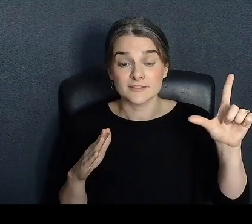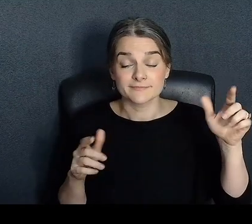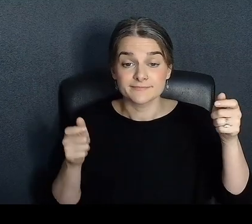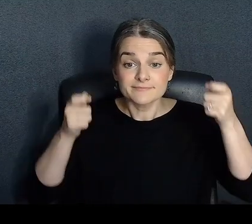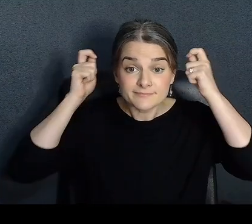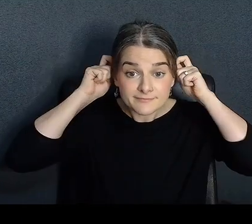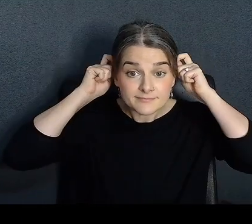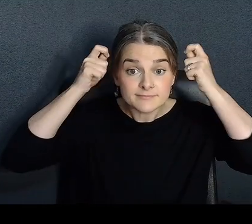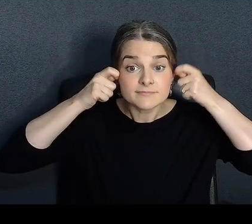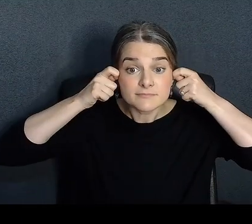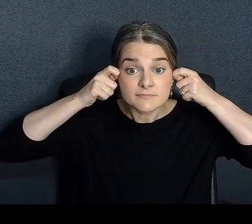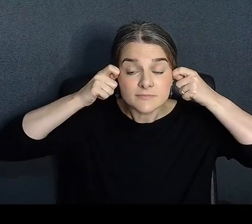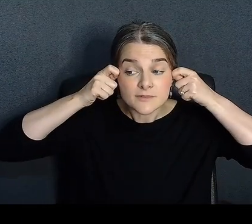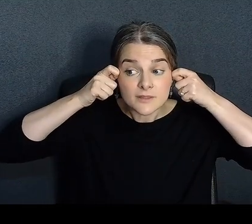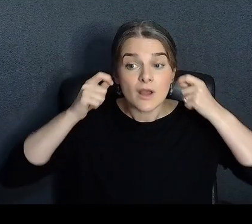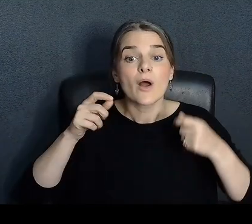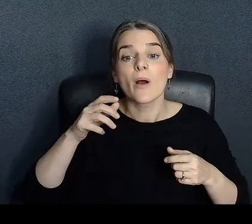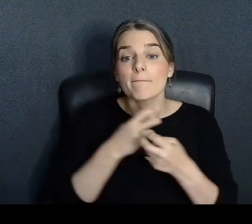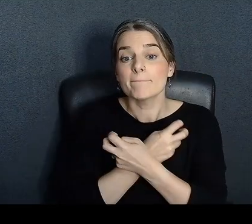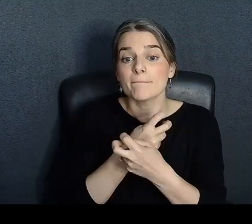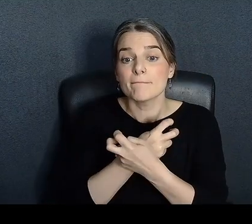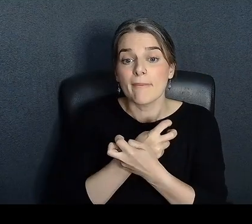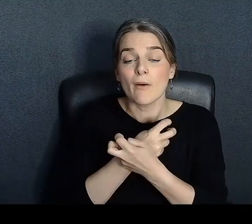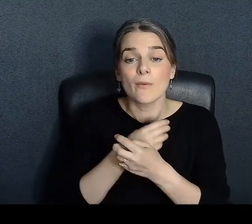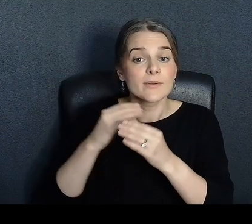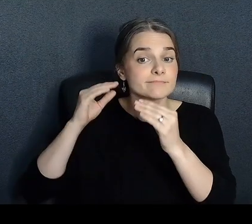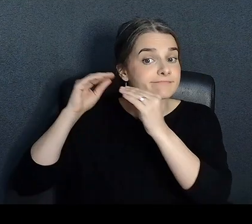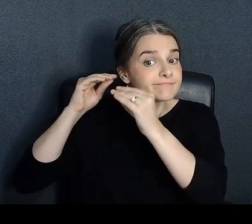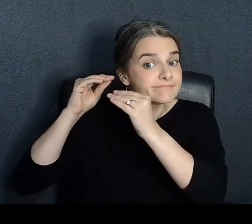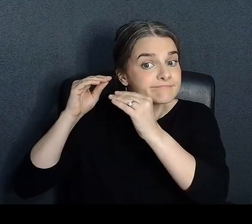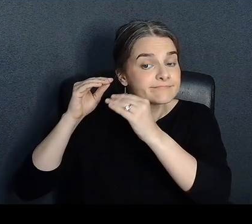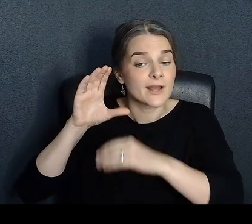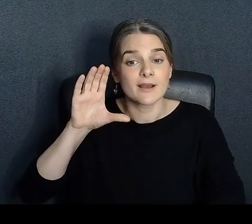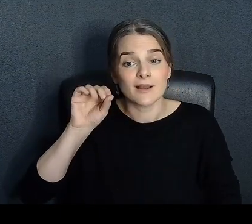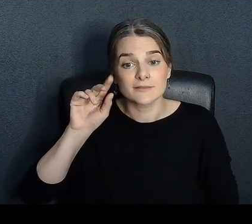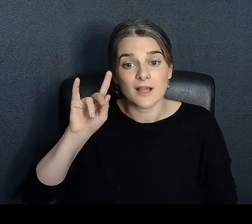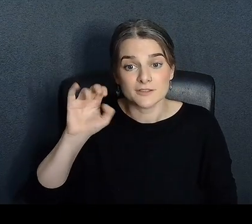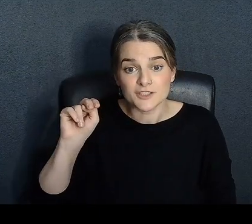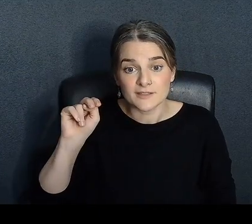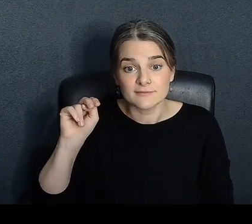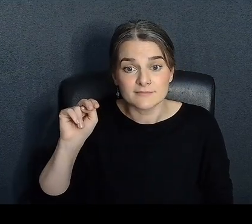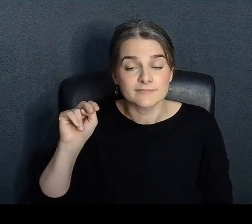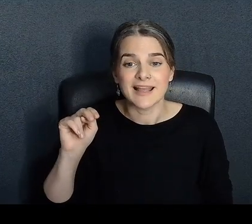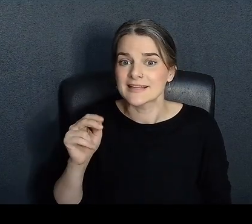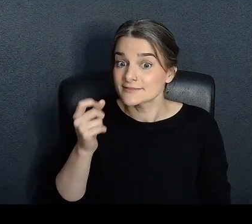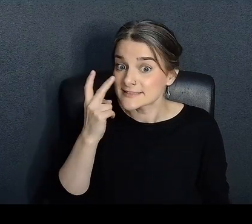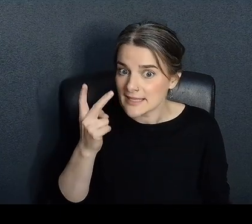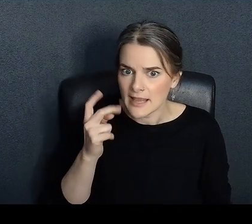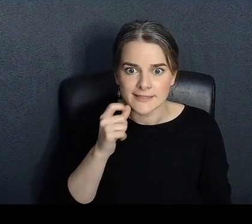So the gentleman is wearing this. You can see that it's not stuck in his ear canal.